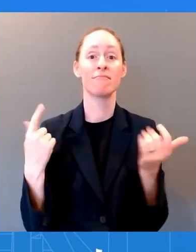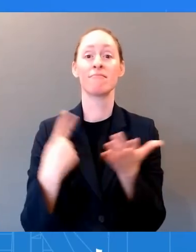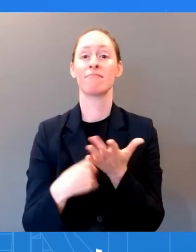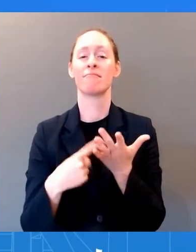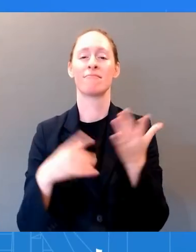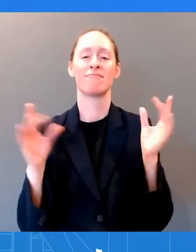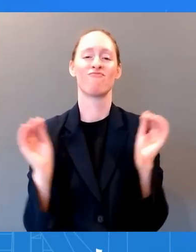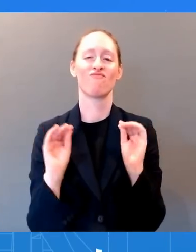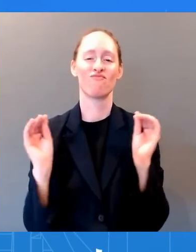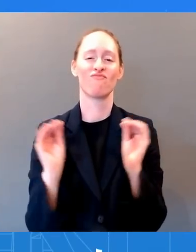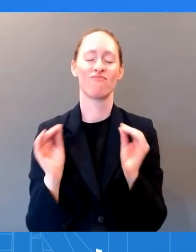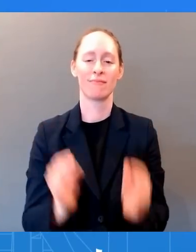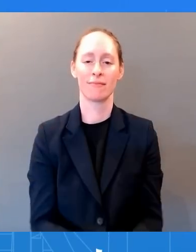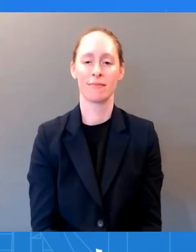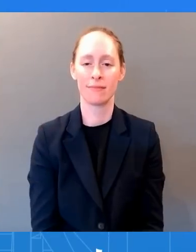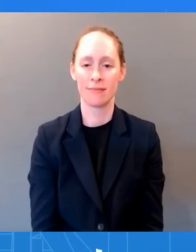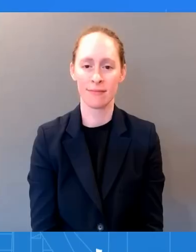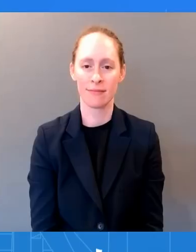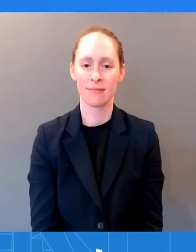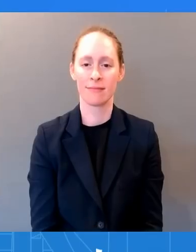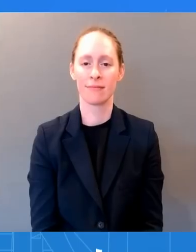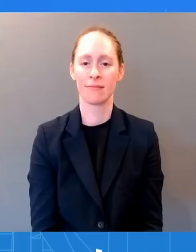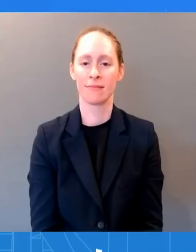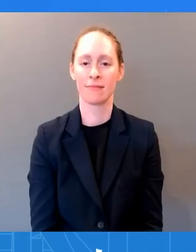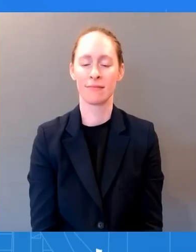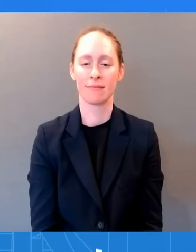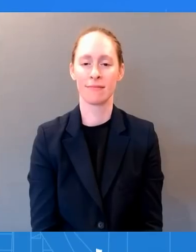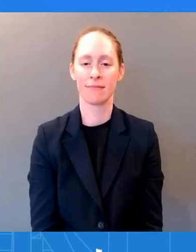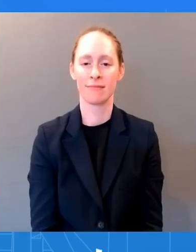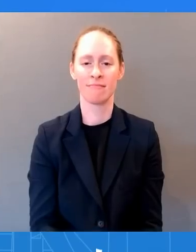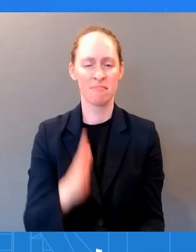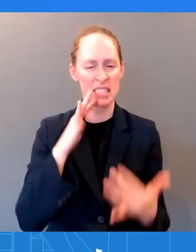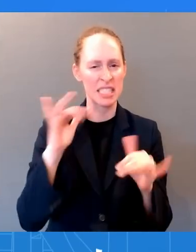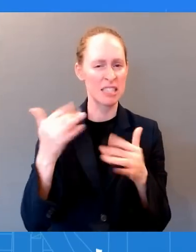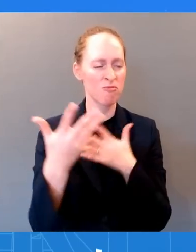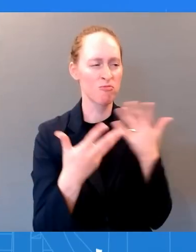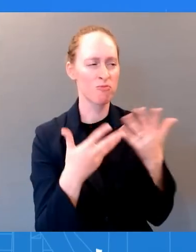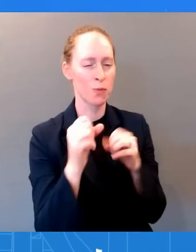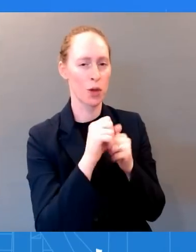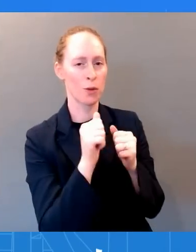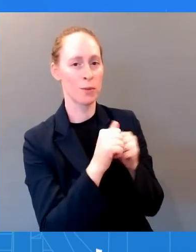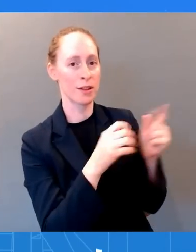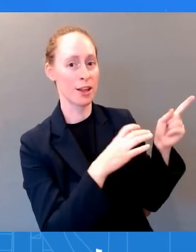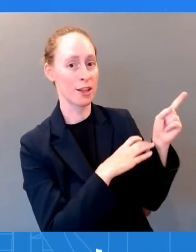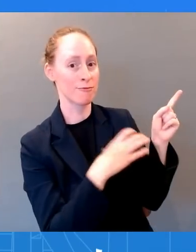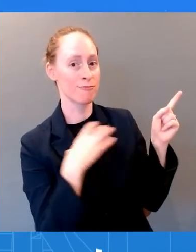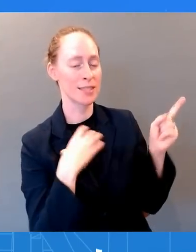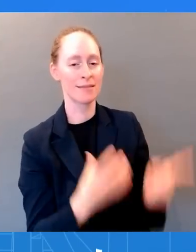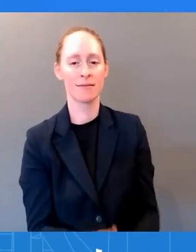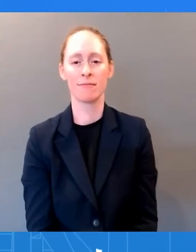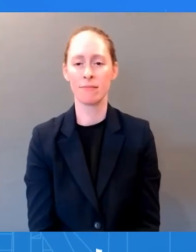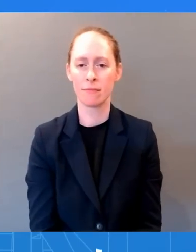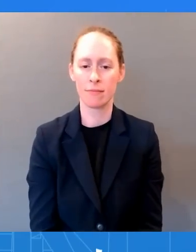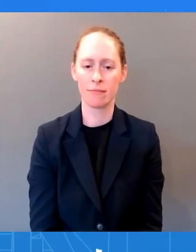with Congress. Go ahead. >> The Press: Yeah, thank you. Revisiting the marijuana question, specifically what John Fetterman is calling on President Biden